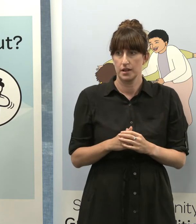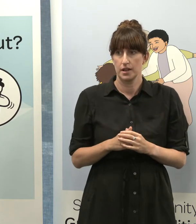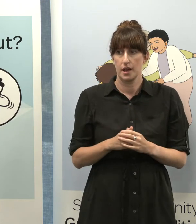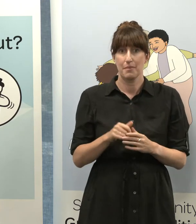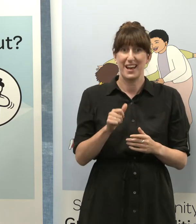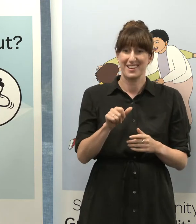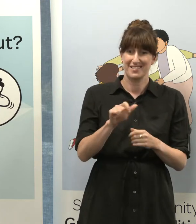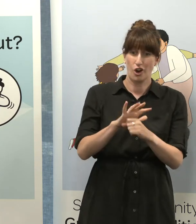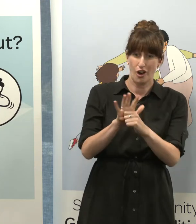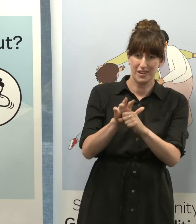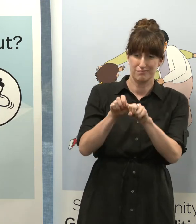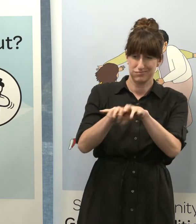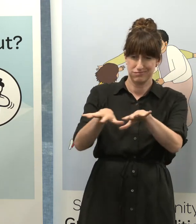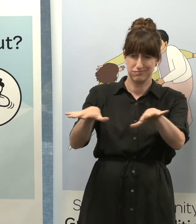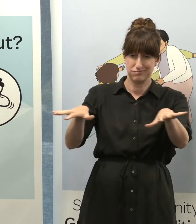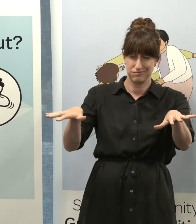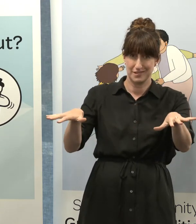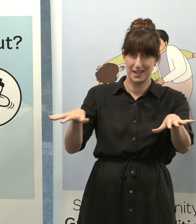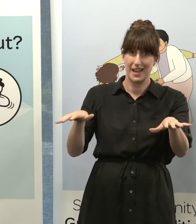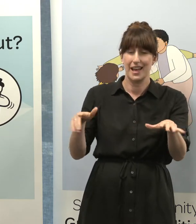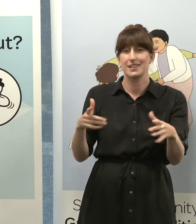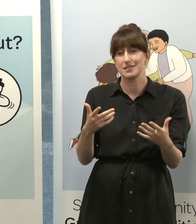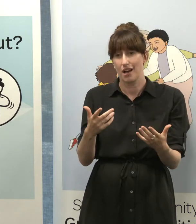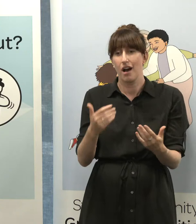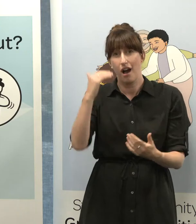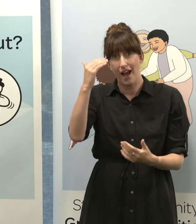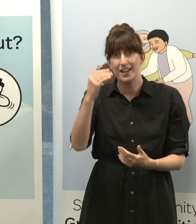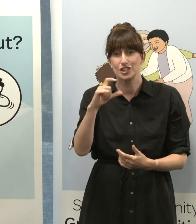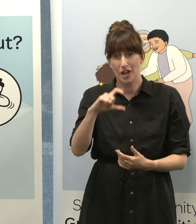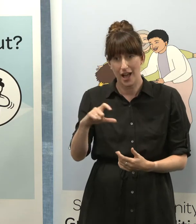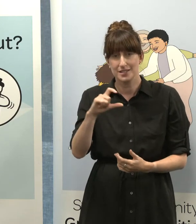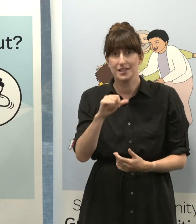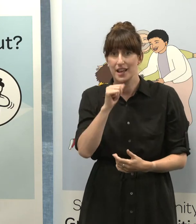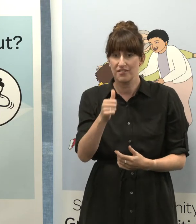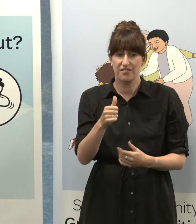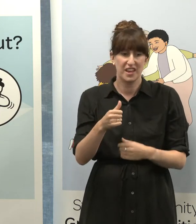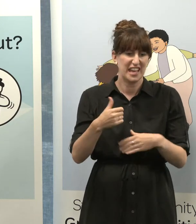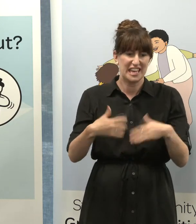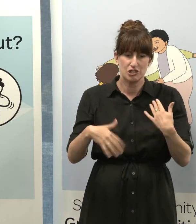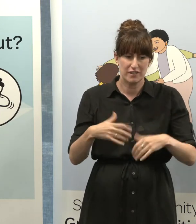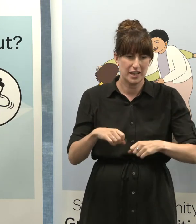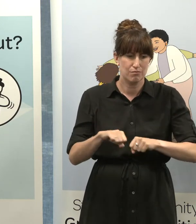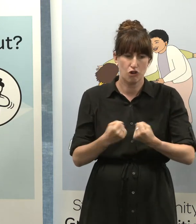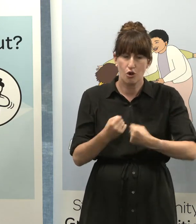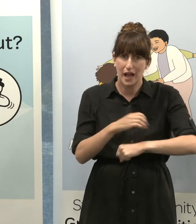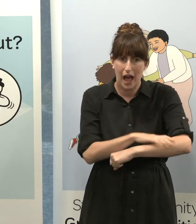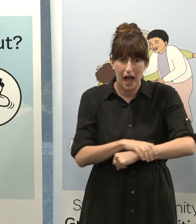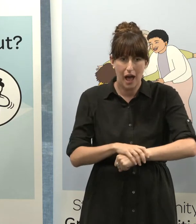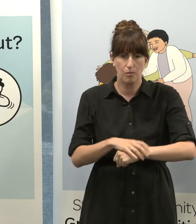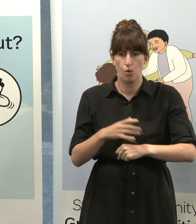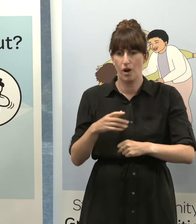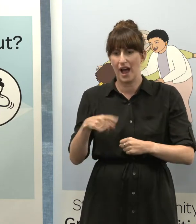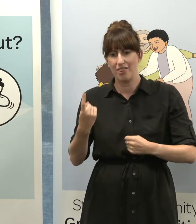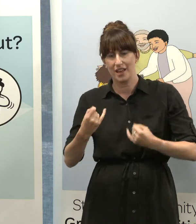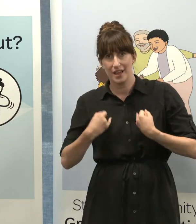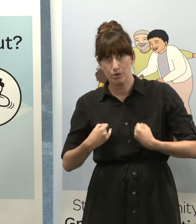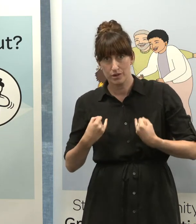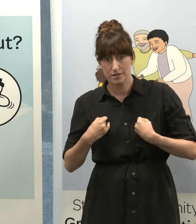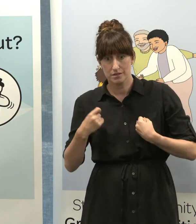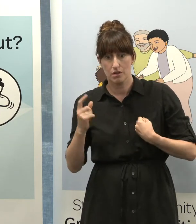proportions are likely to be but as I say, the Moe COVID there is out in the community, the more likely it is people